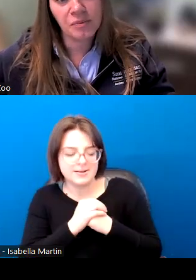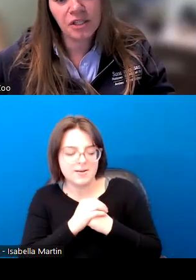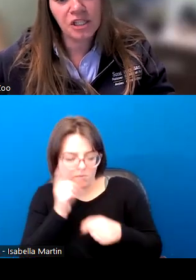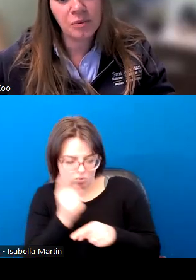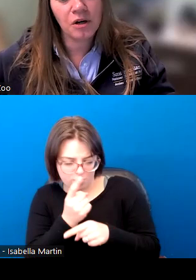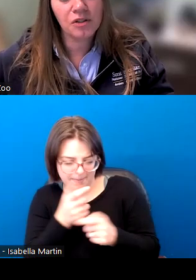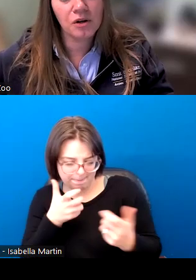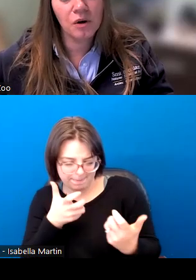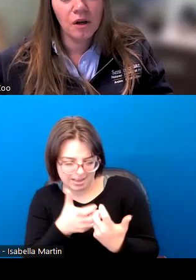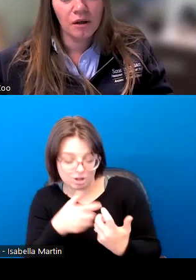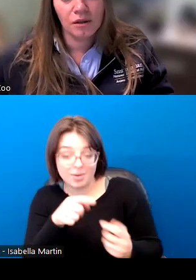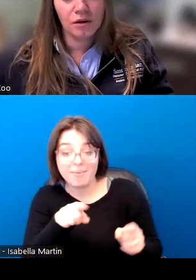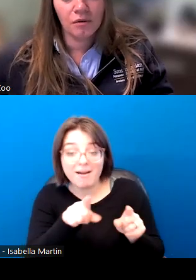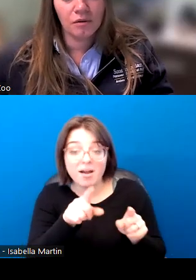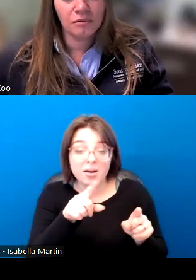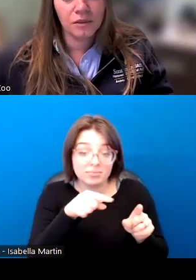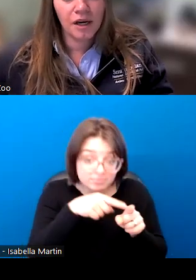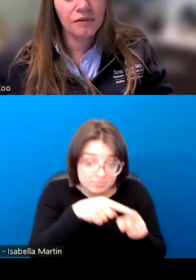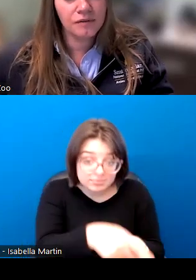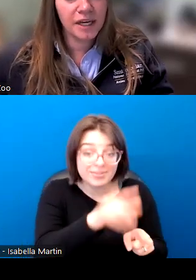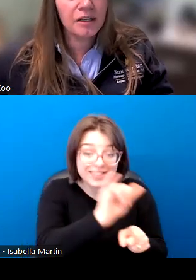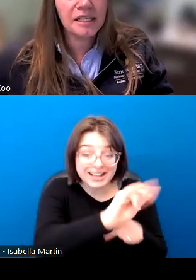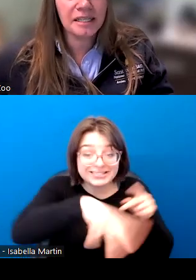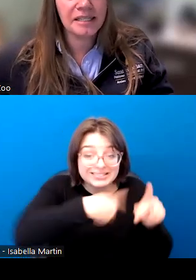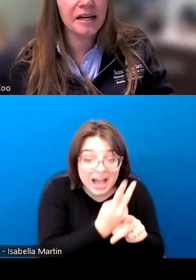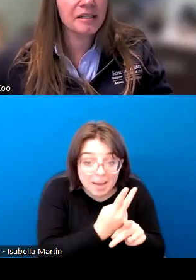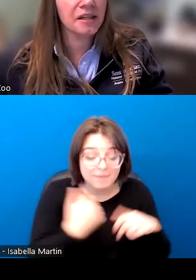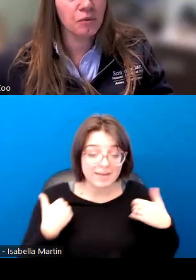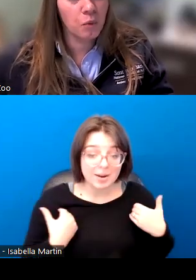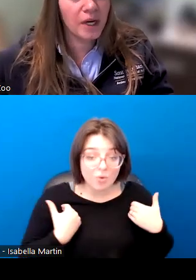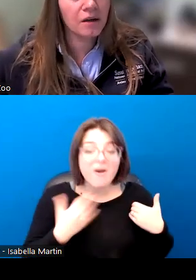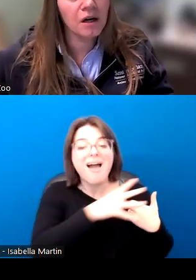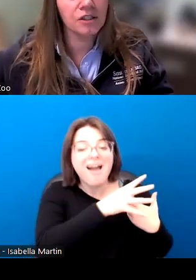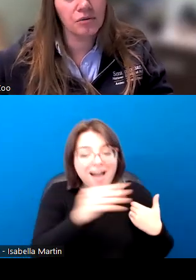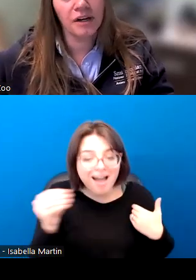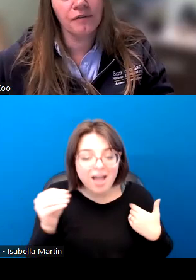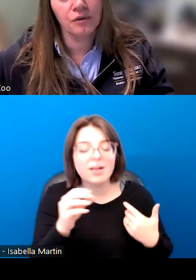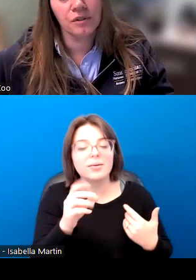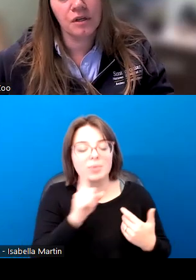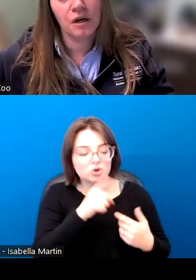a species, but also you know kind of guarantee success that they wean on to the right foods.